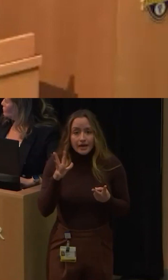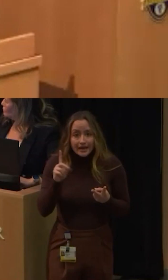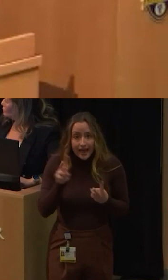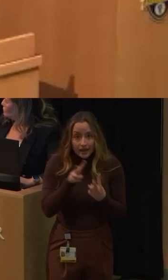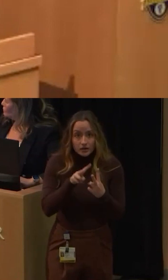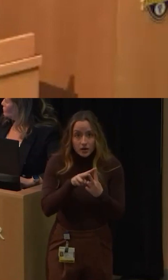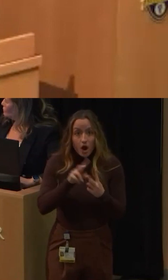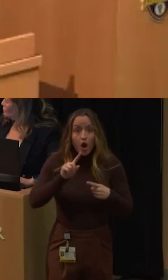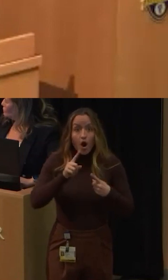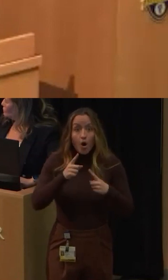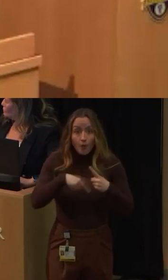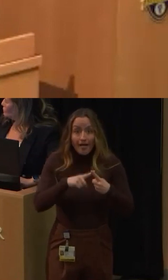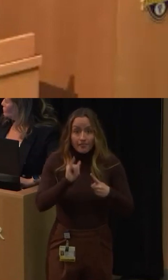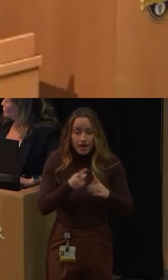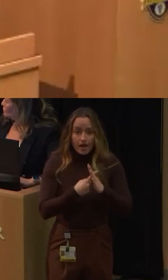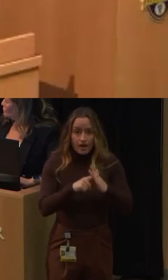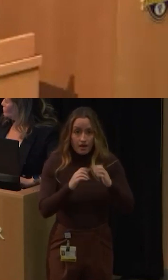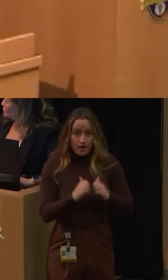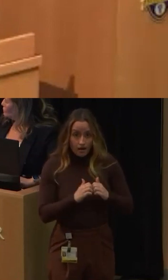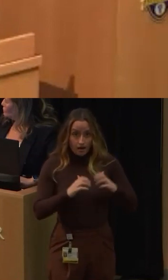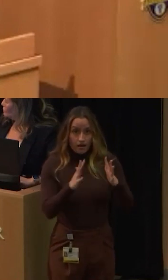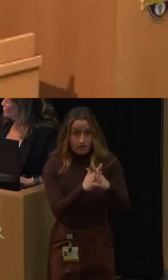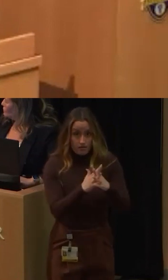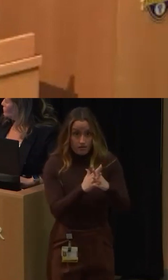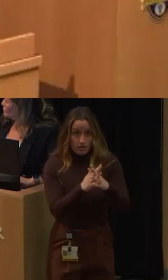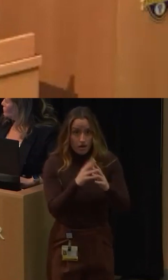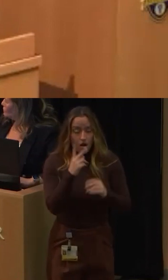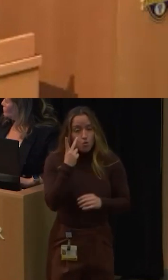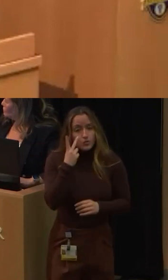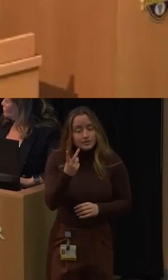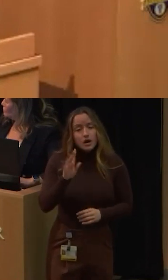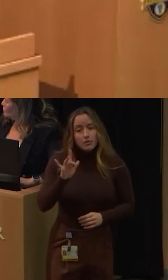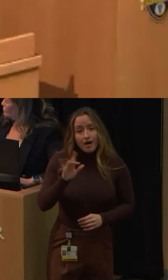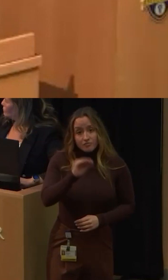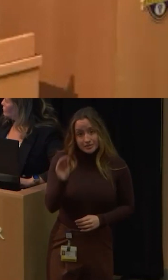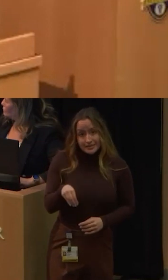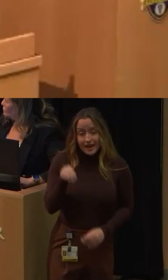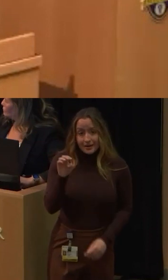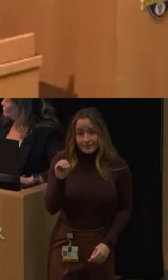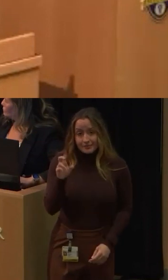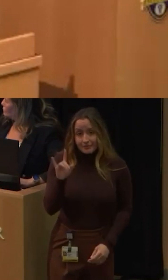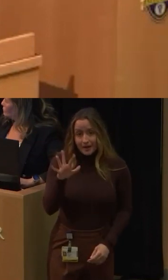were put in place for America, 25% of the Medicaid patients were already not,